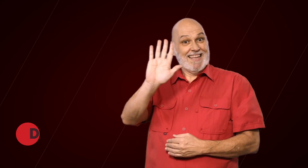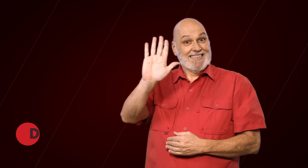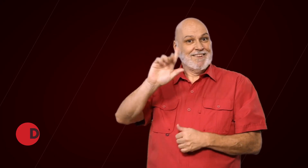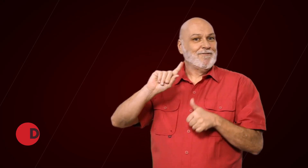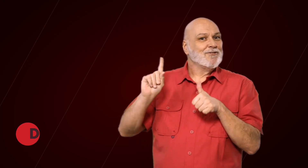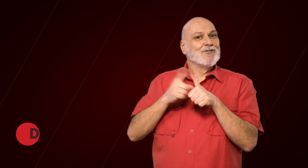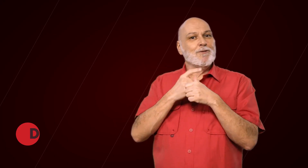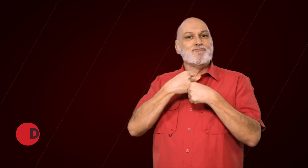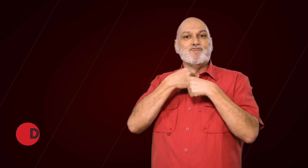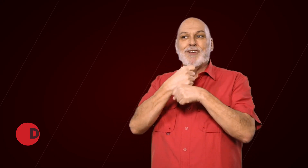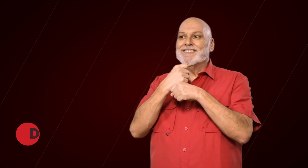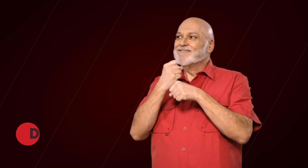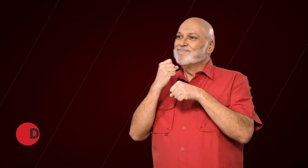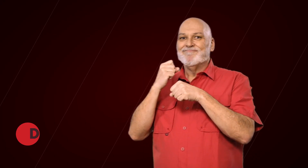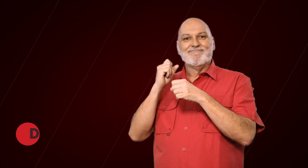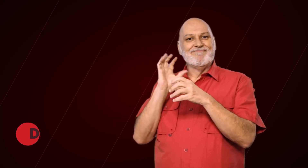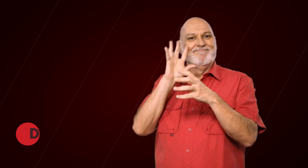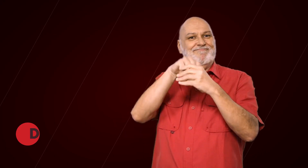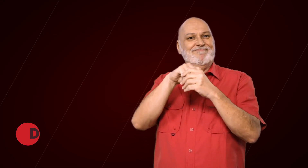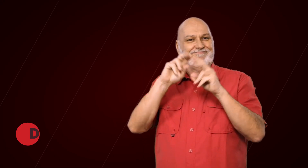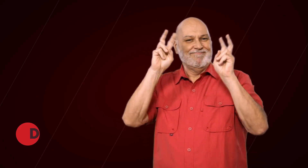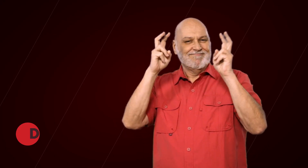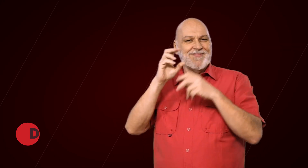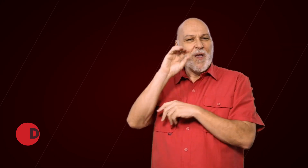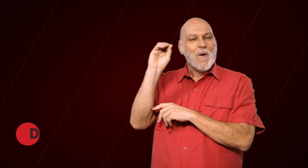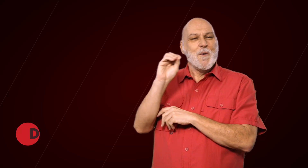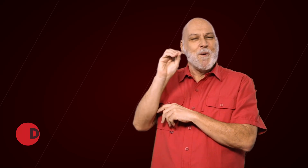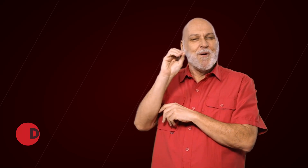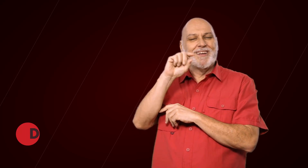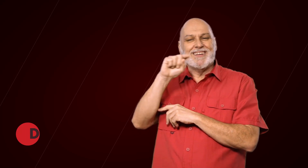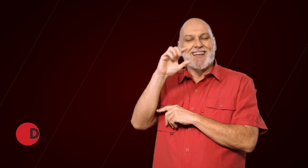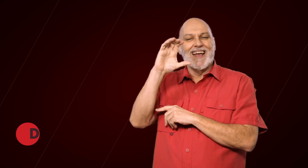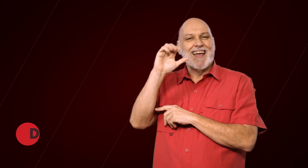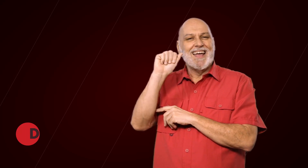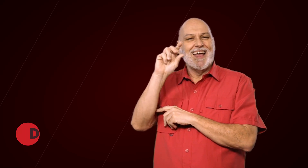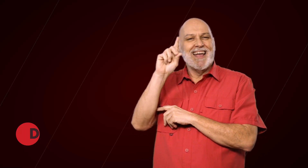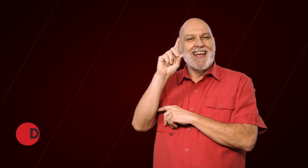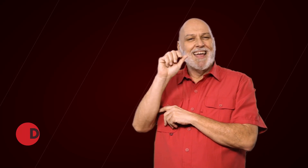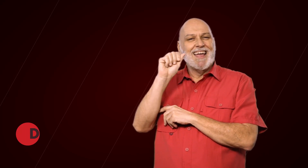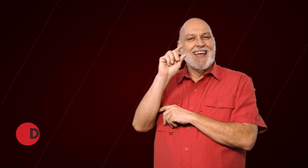[Anselmo]: Their first product,